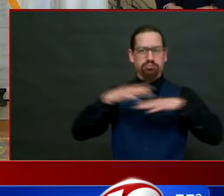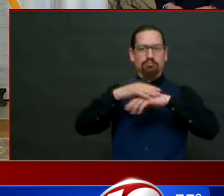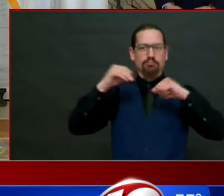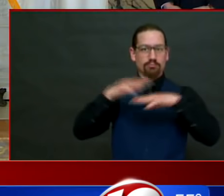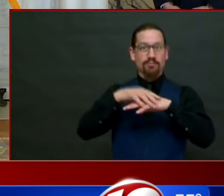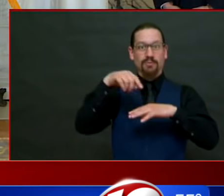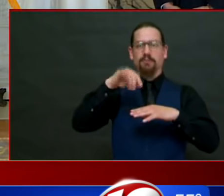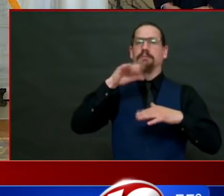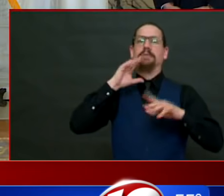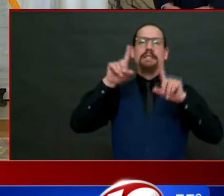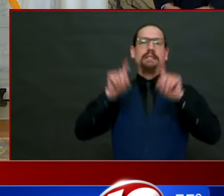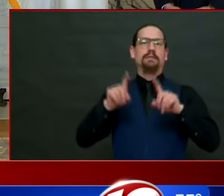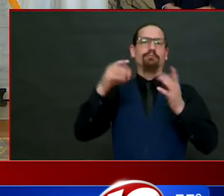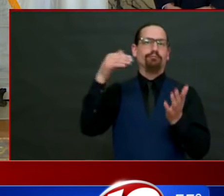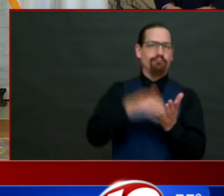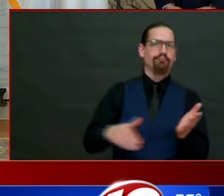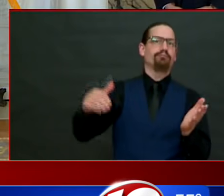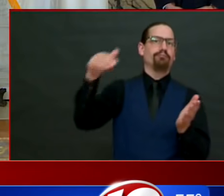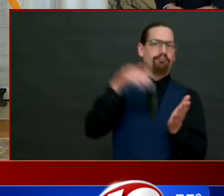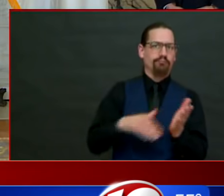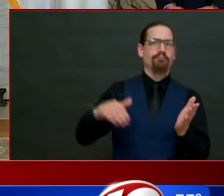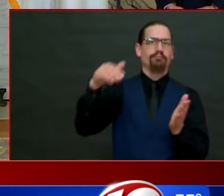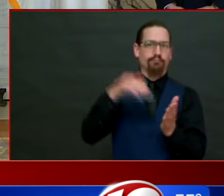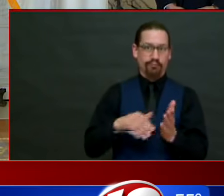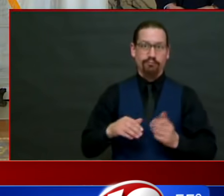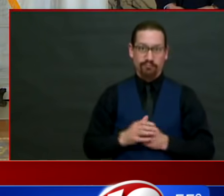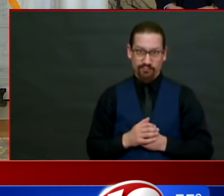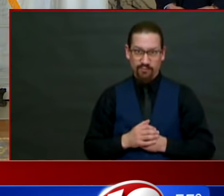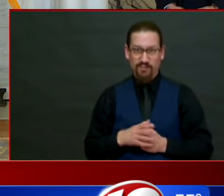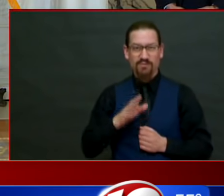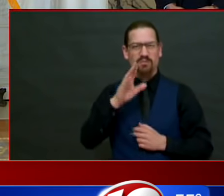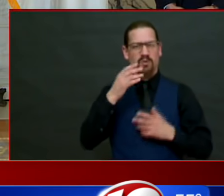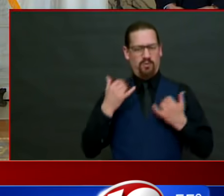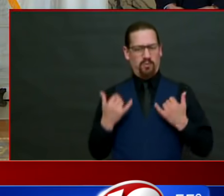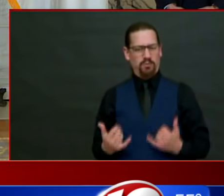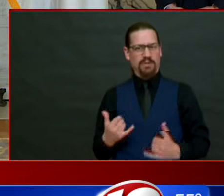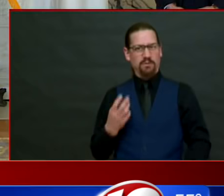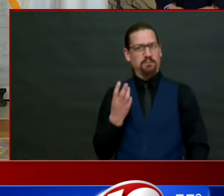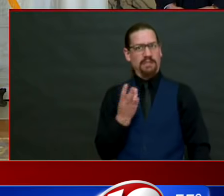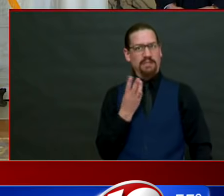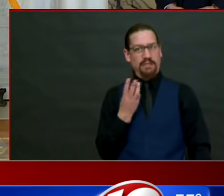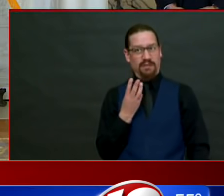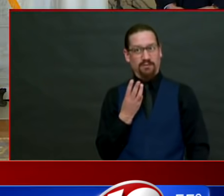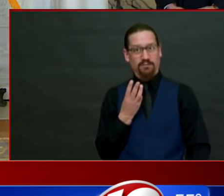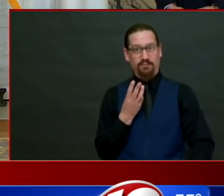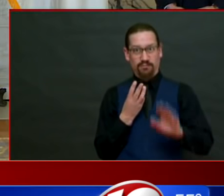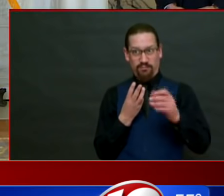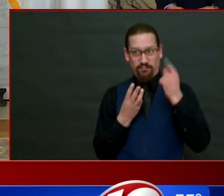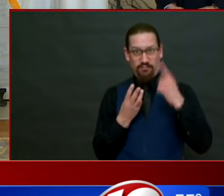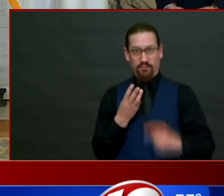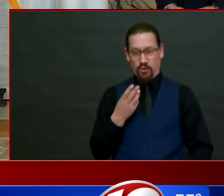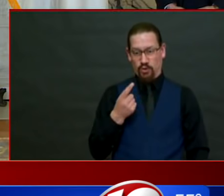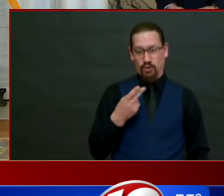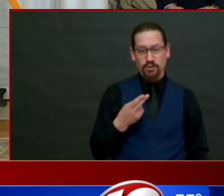WE WILL HAVE TESTED EVERY RESIDENT AND EVERY WORKER IN EVERY NURSING HOME IN THE STATE.